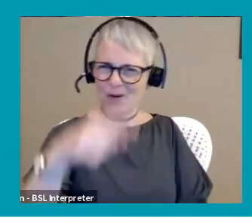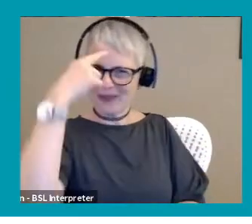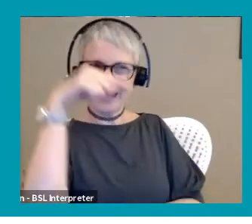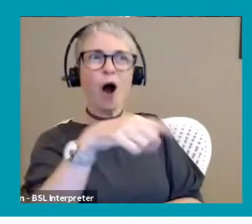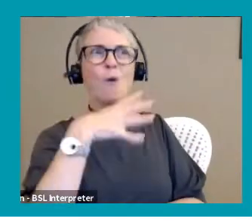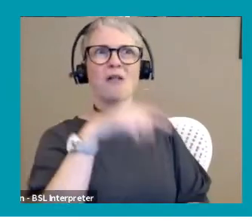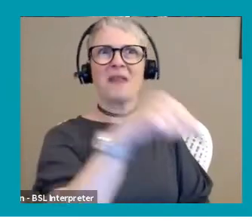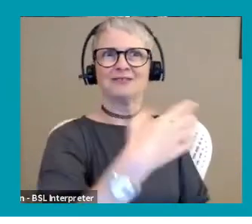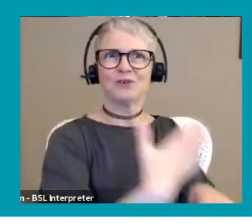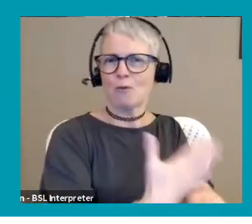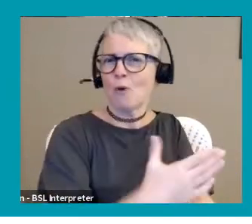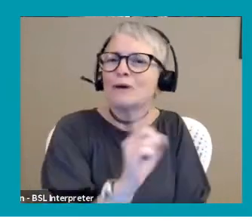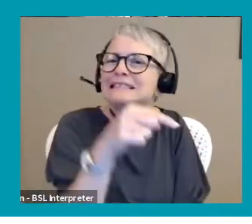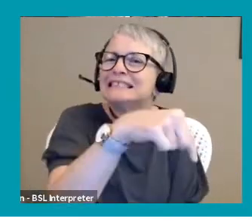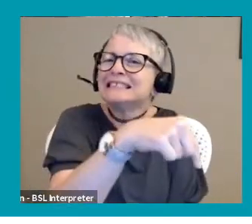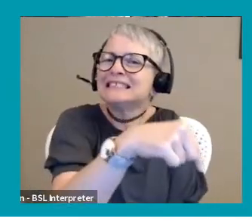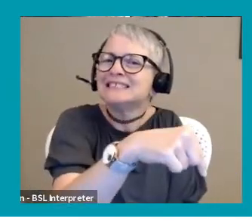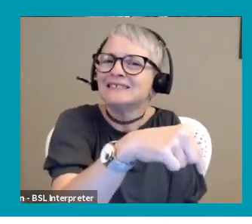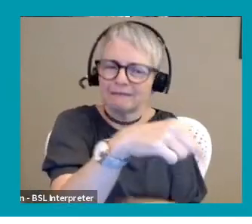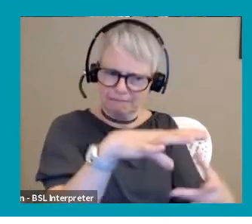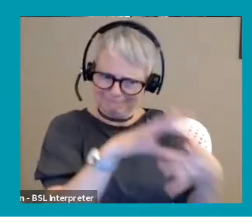What is it that aligns you to that job?